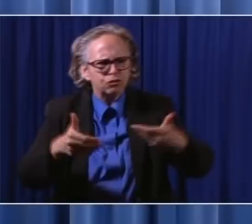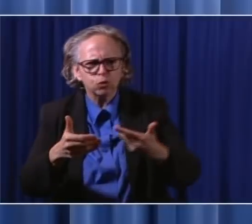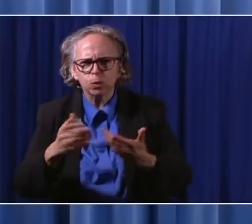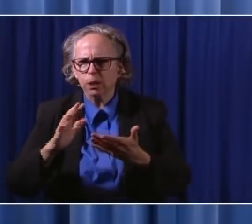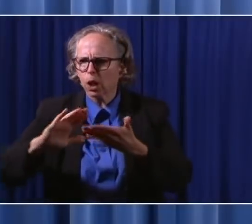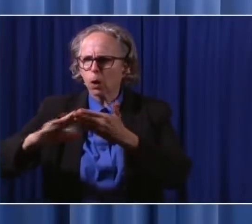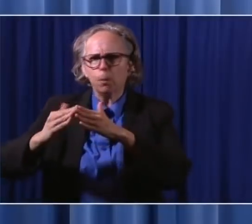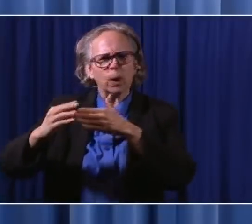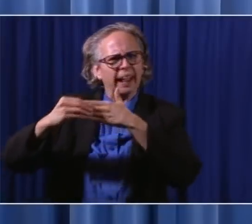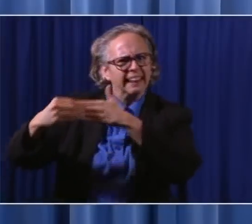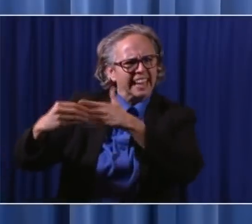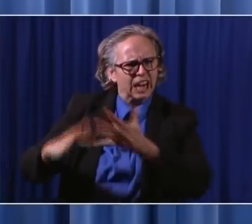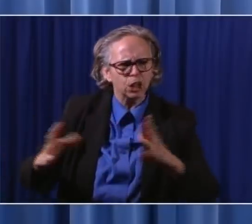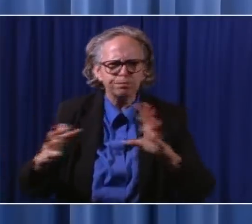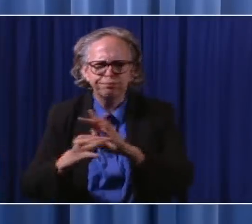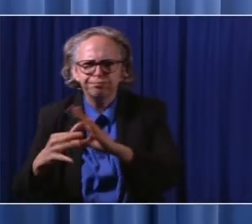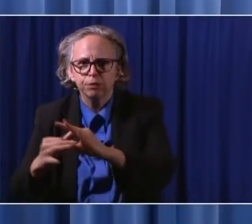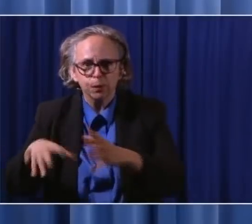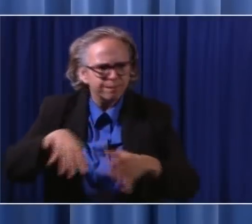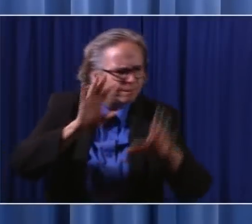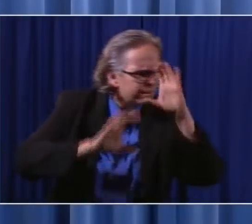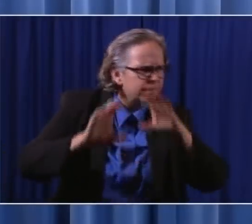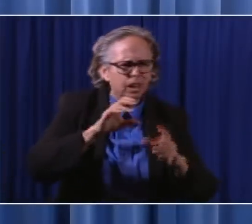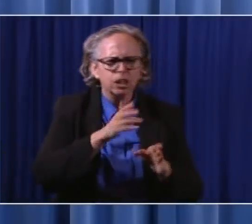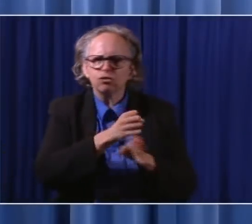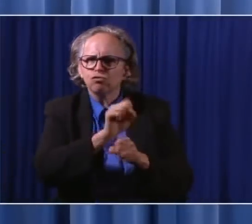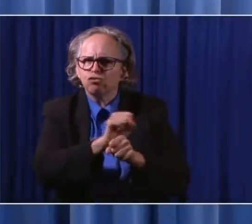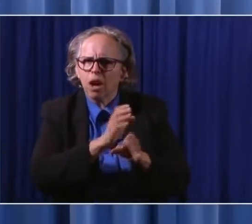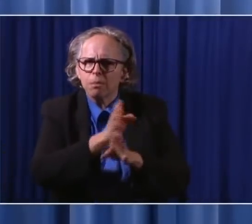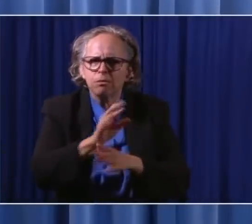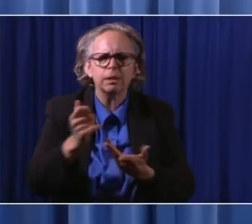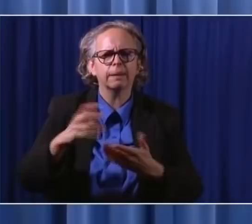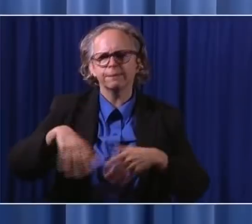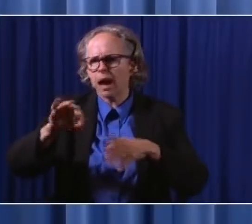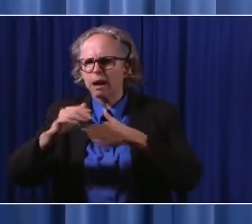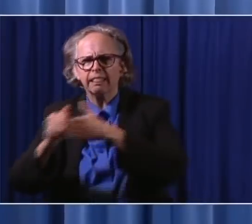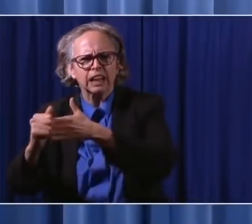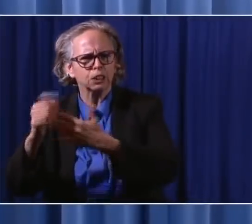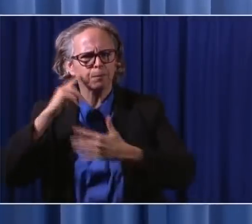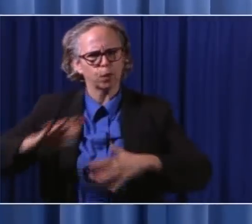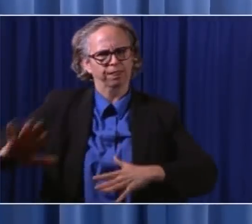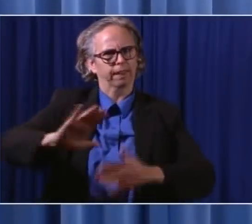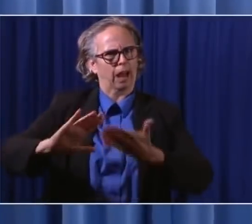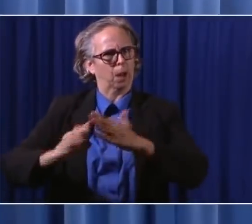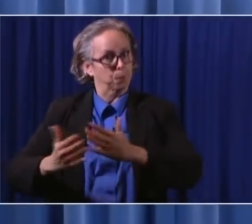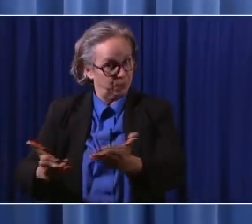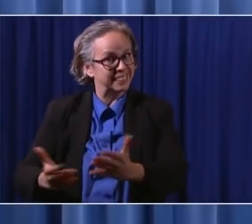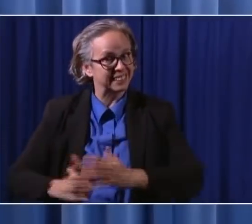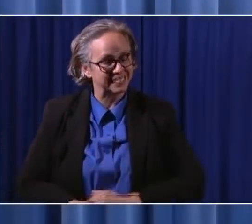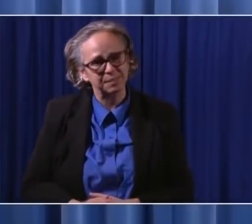MAN BY RAISING RETENTION FOR AFRICAN-AMERICAN MALES AND THEY DO THIS THROUGH APPLICANT ADVISING AND THROUGH INTRODUCING MEMBERS TO